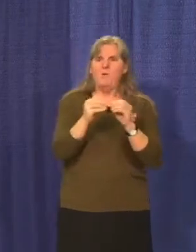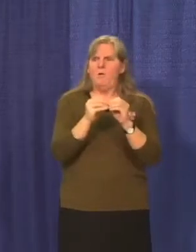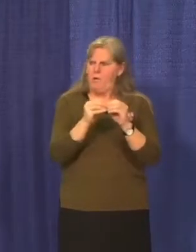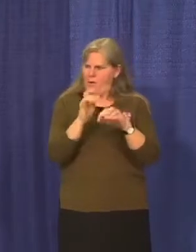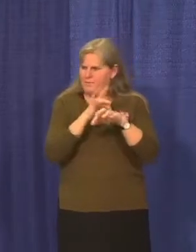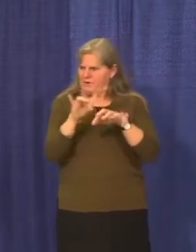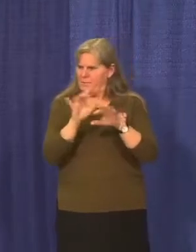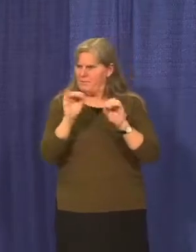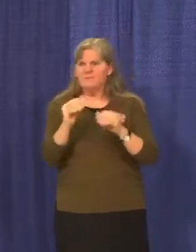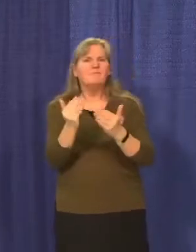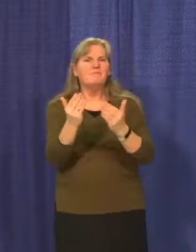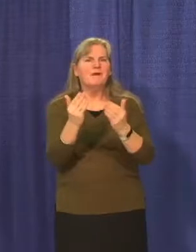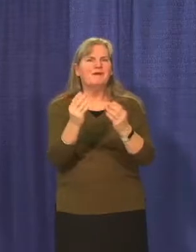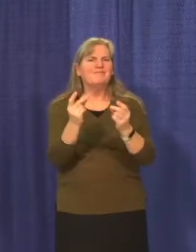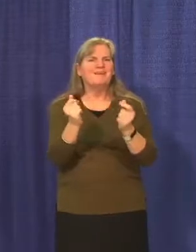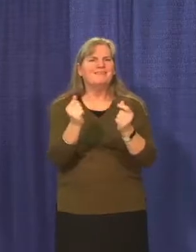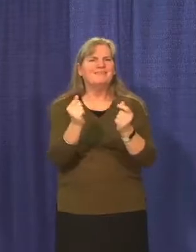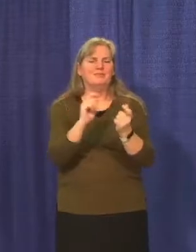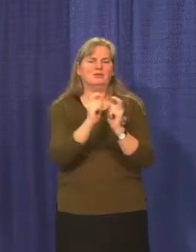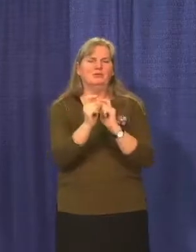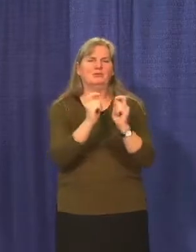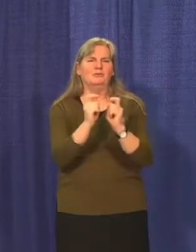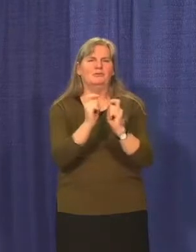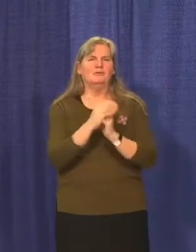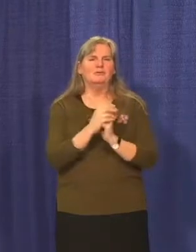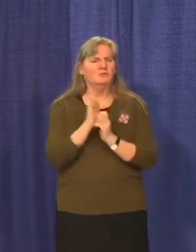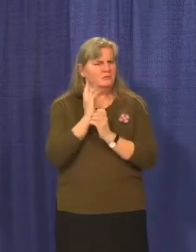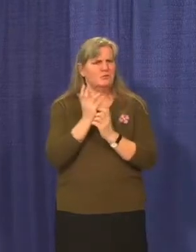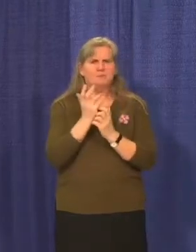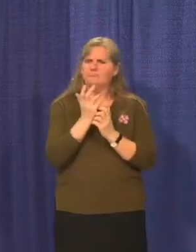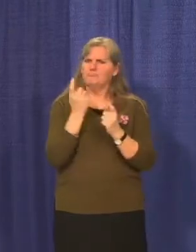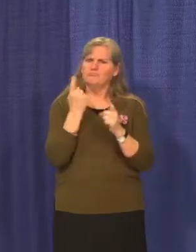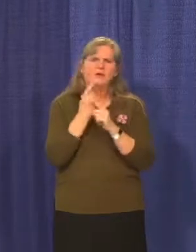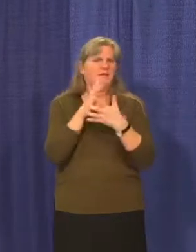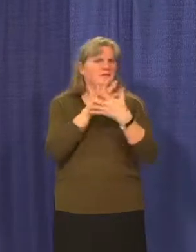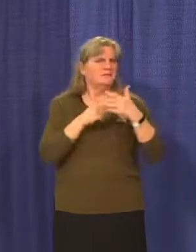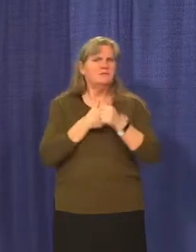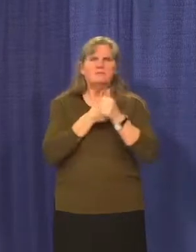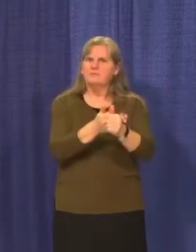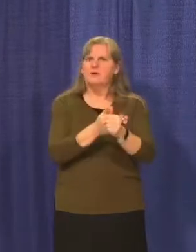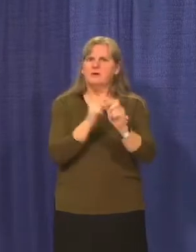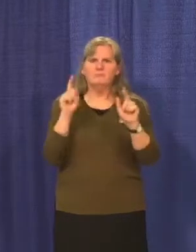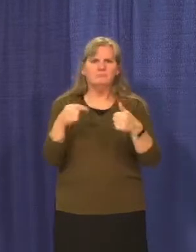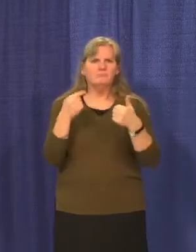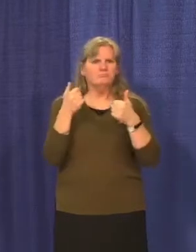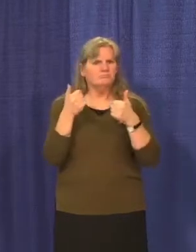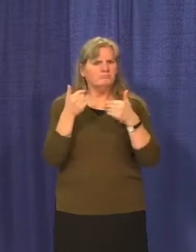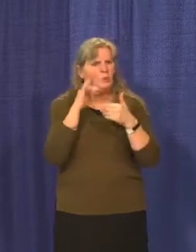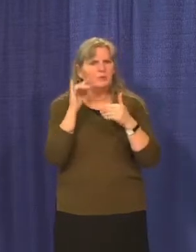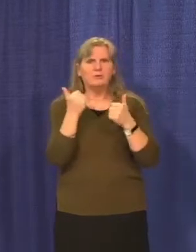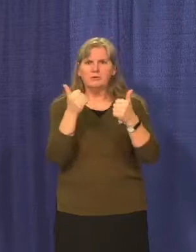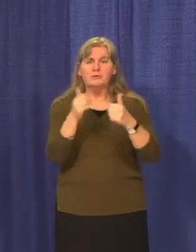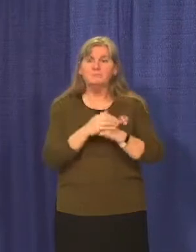So that gives you a sense that we are still feeling that things are well on track. Pat: Thank you.